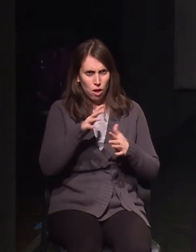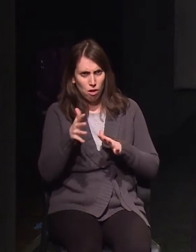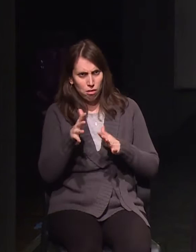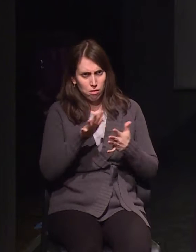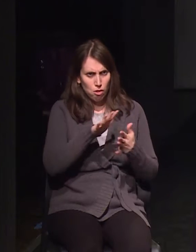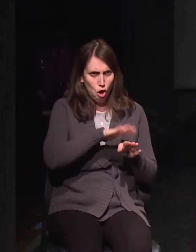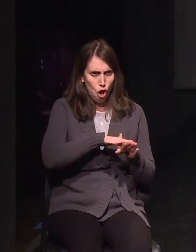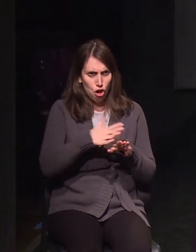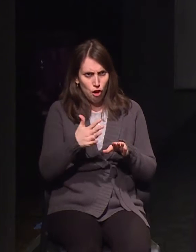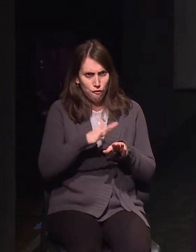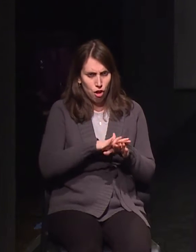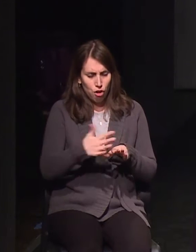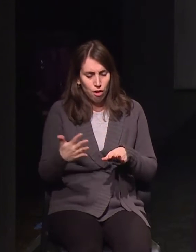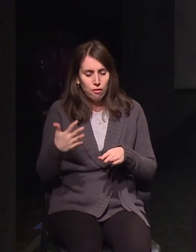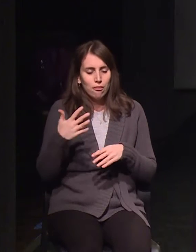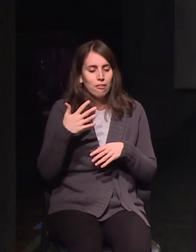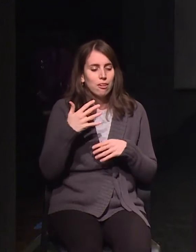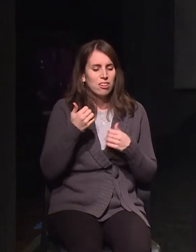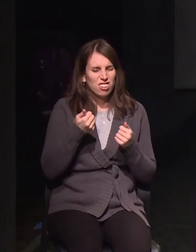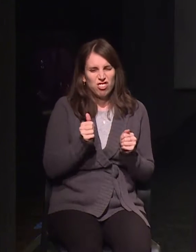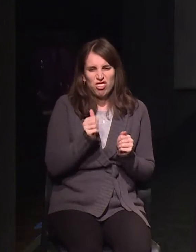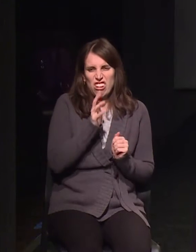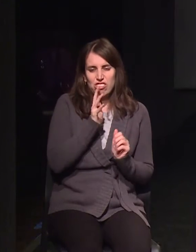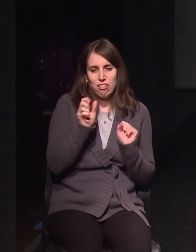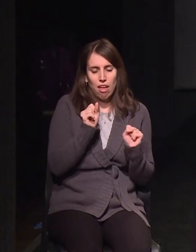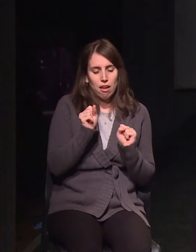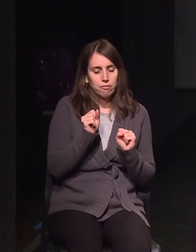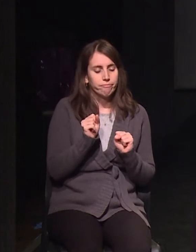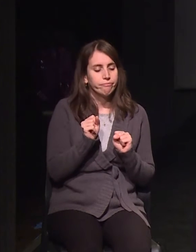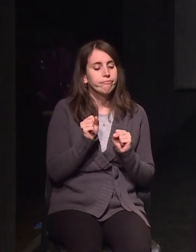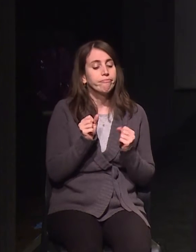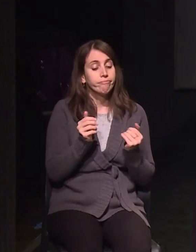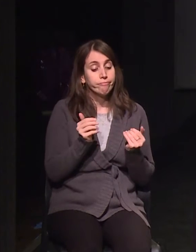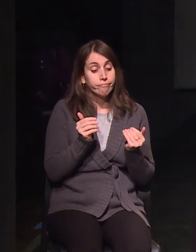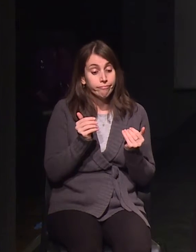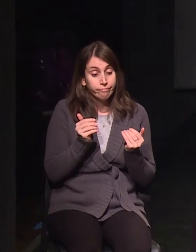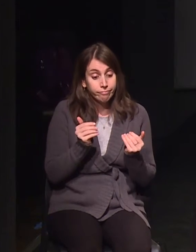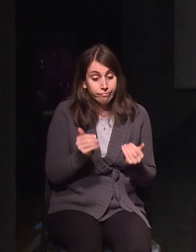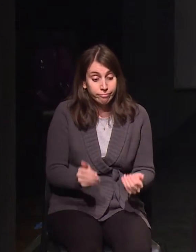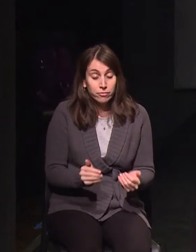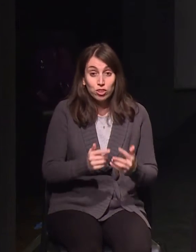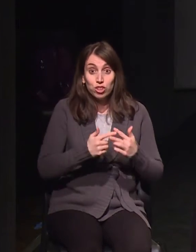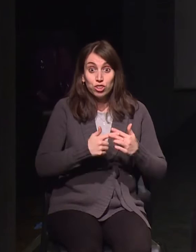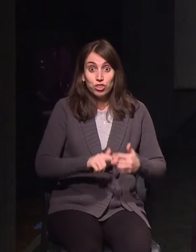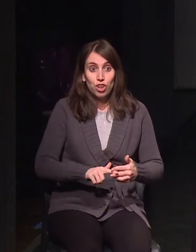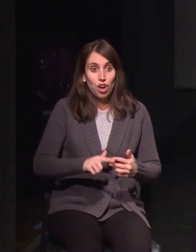But what we thought we’d do to start is let’s do a little dance and music, because